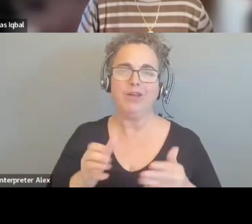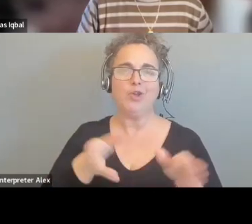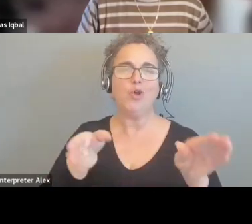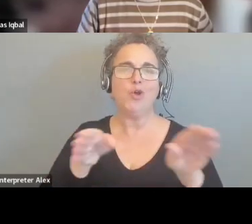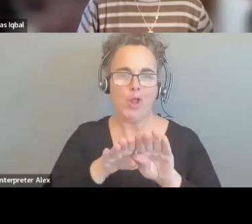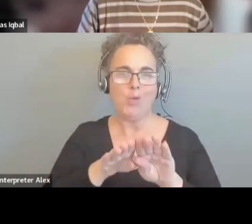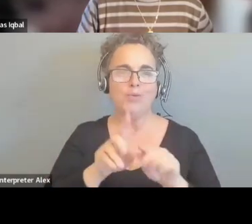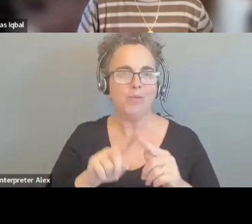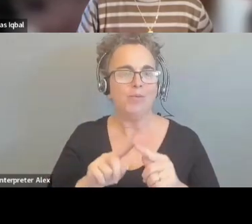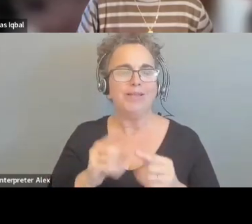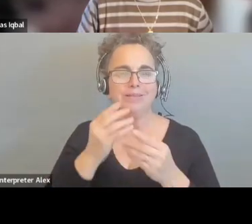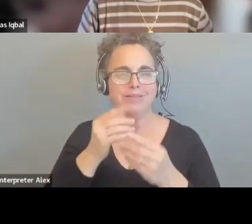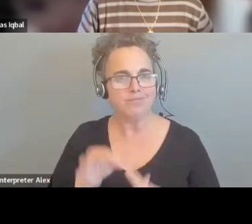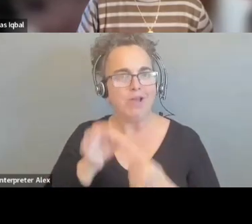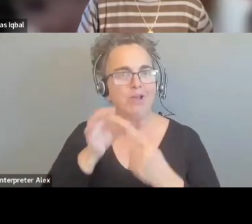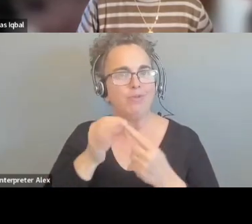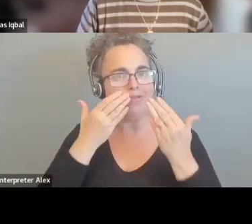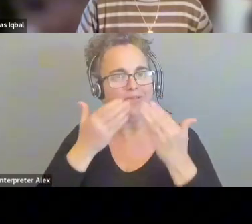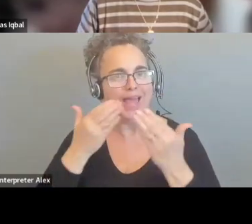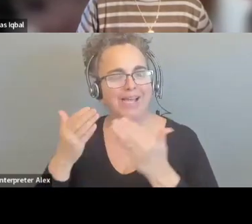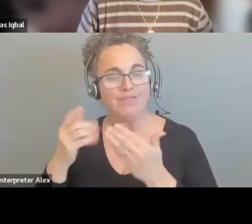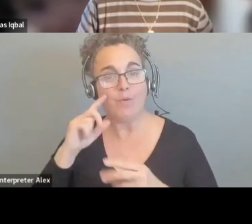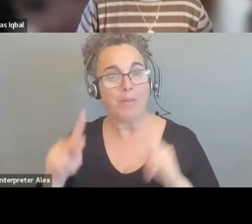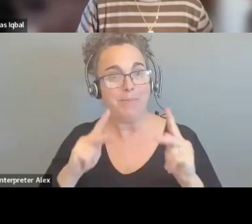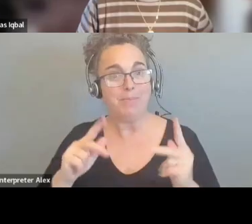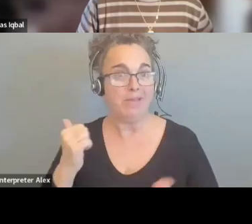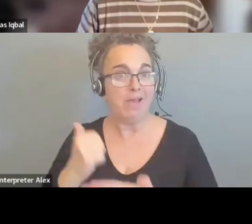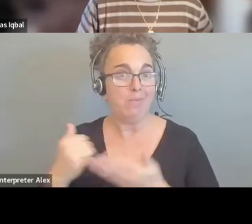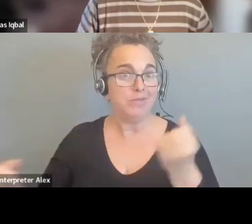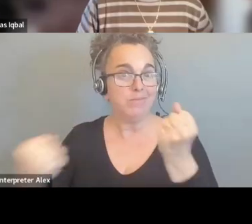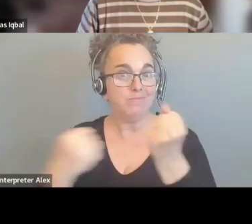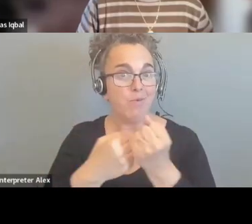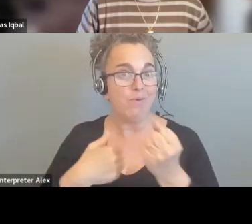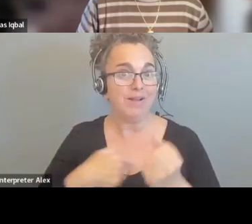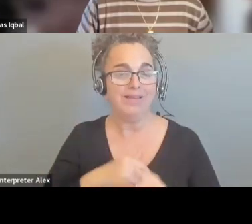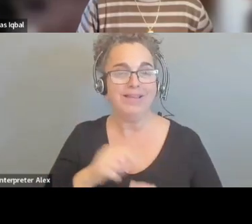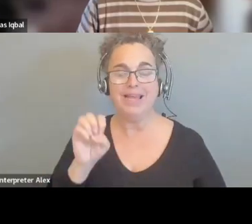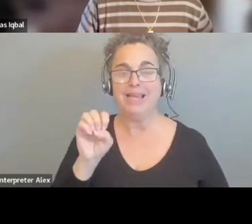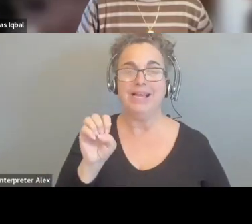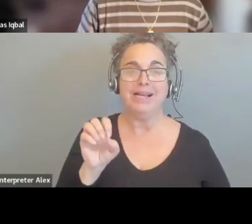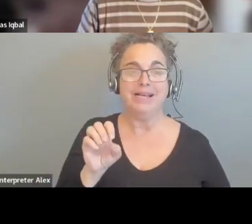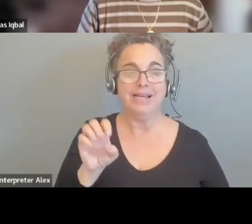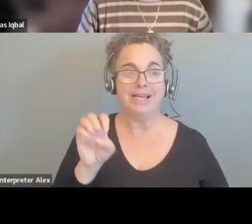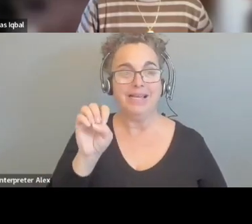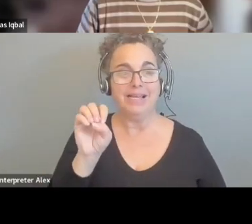of the people who've made this project possible. So Ian Matty and Richard He from the Mountain Lakes Public Library